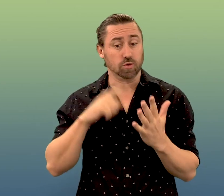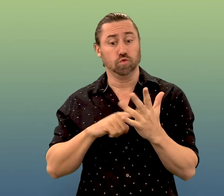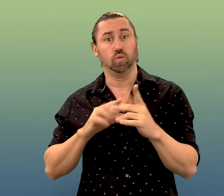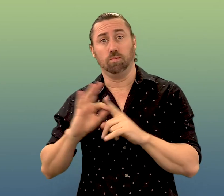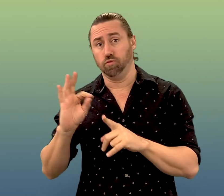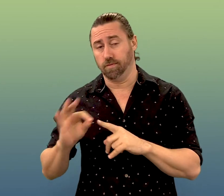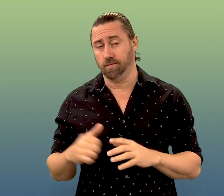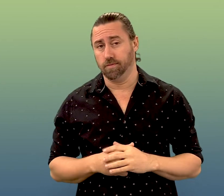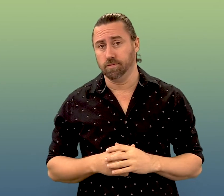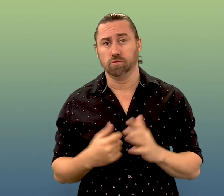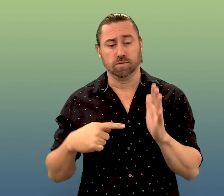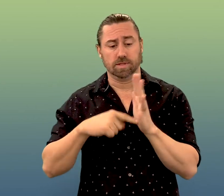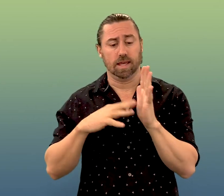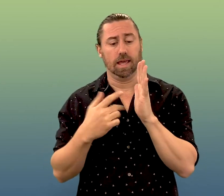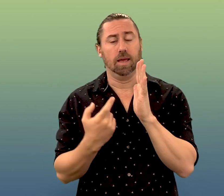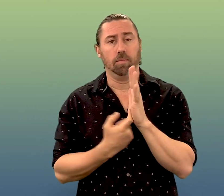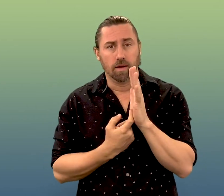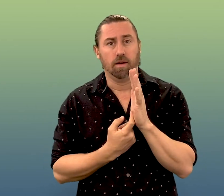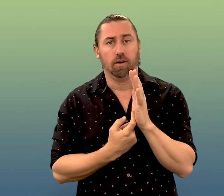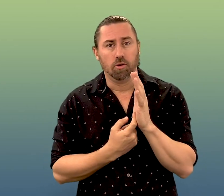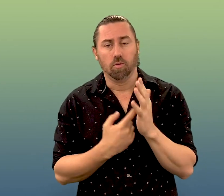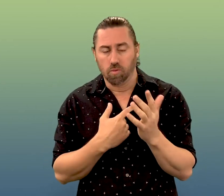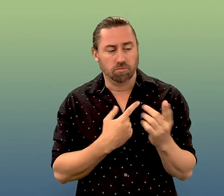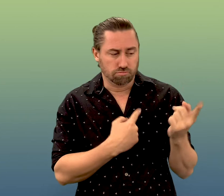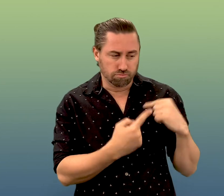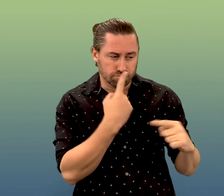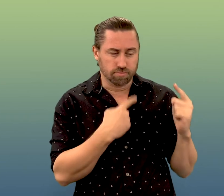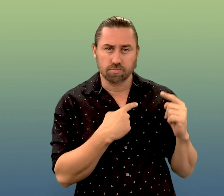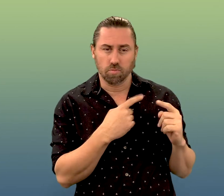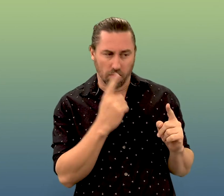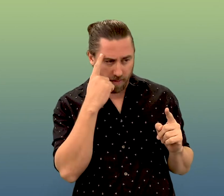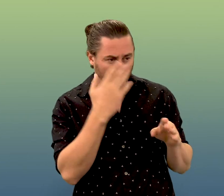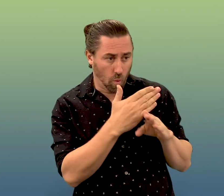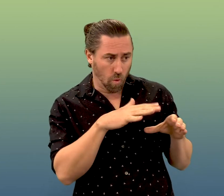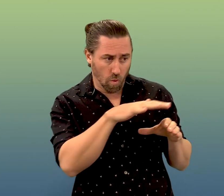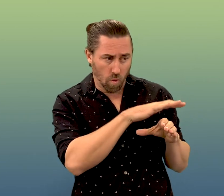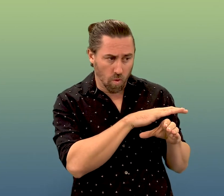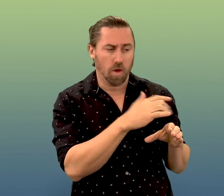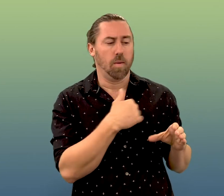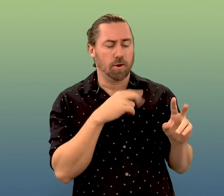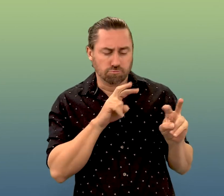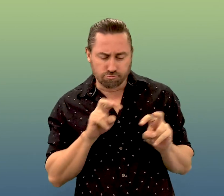Listen and improve. TMR employee feedback is collected and analysed